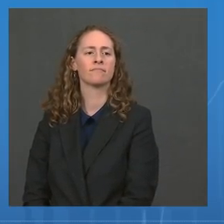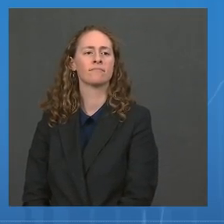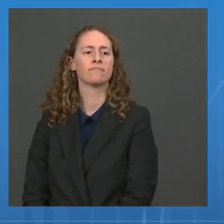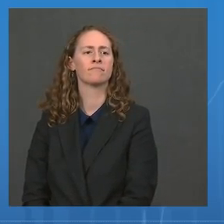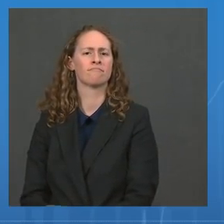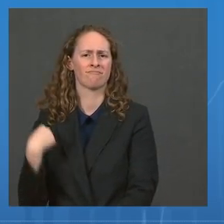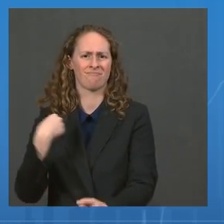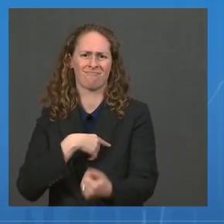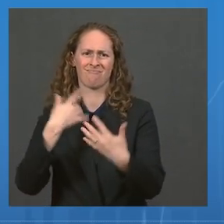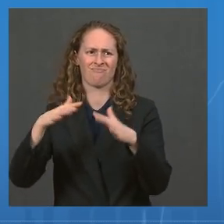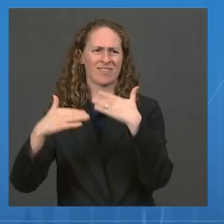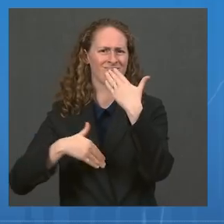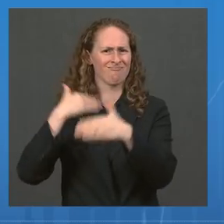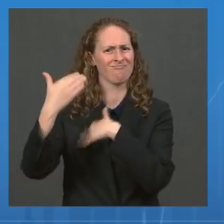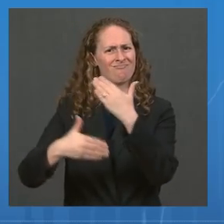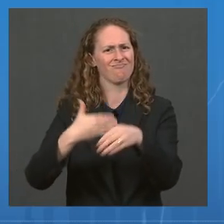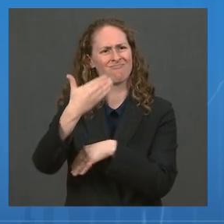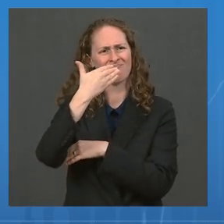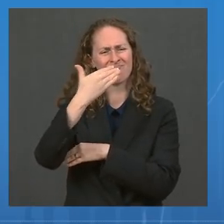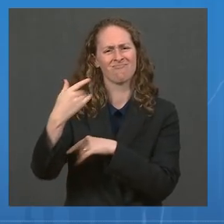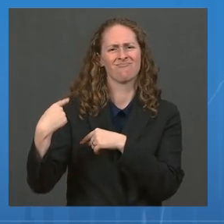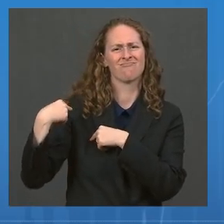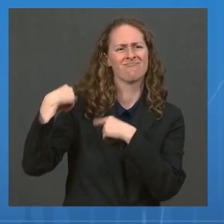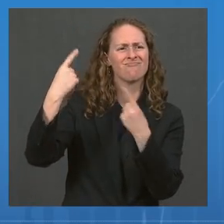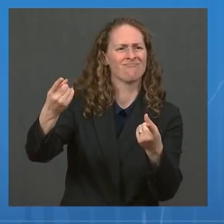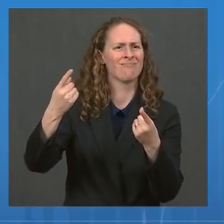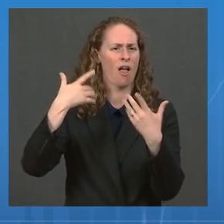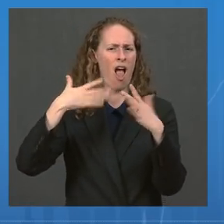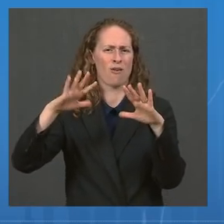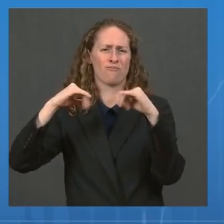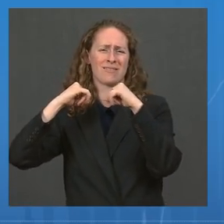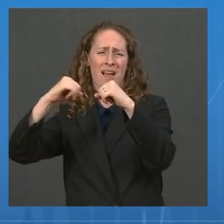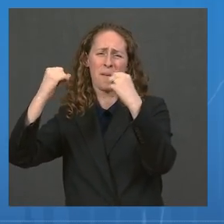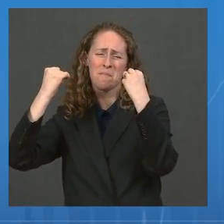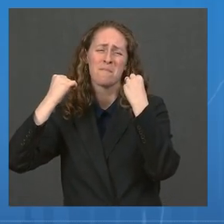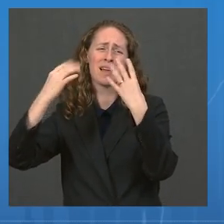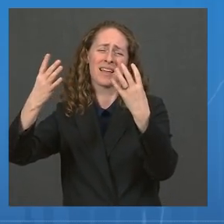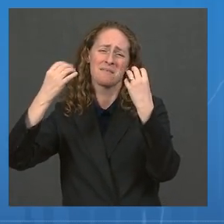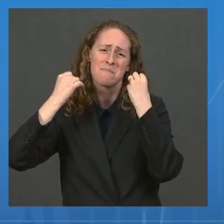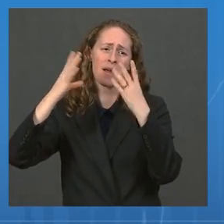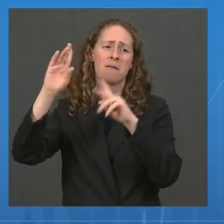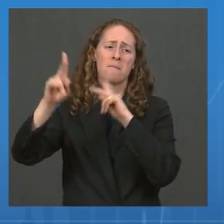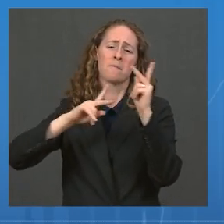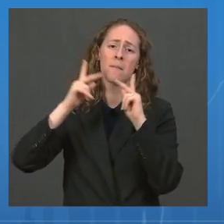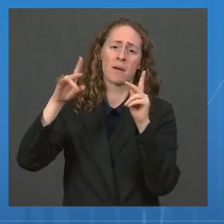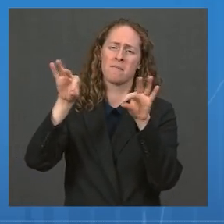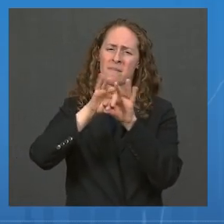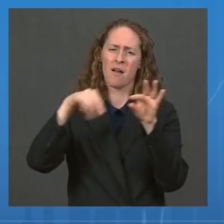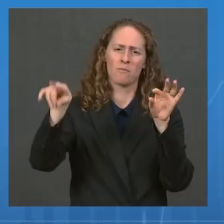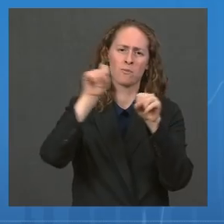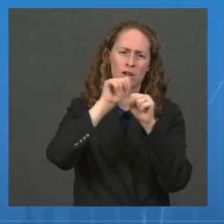We've saved lives, and we've protected millions of Americans by working together, but we have more distance to travel.